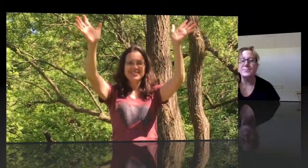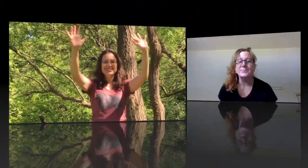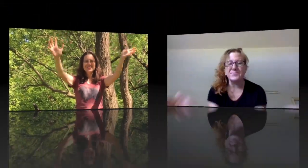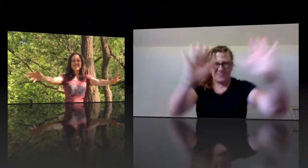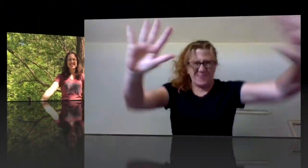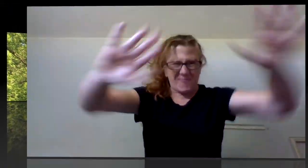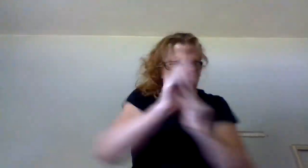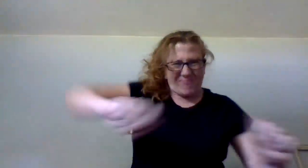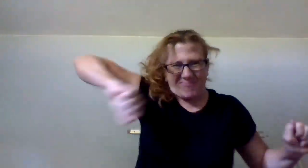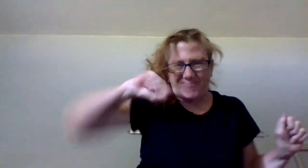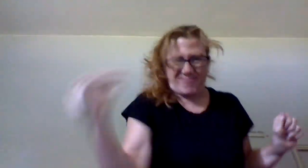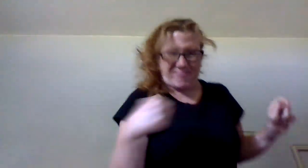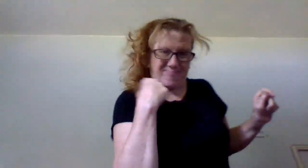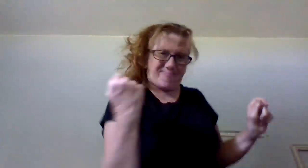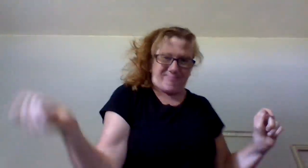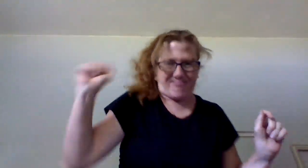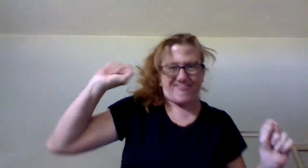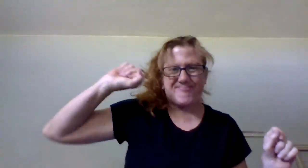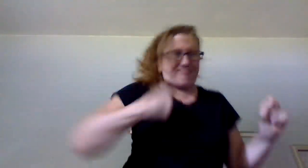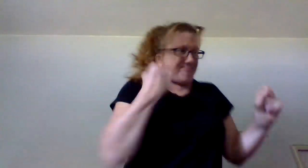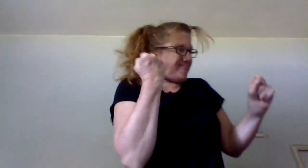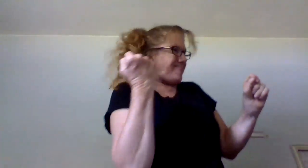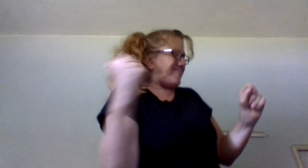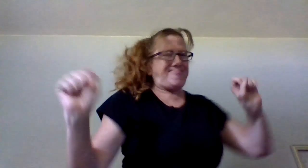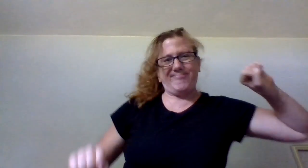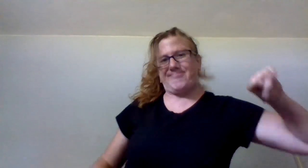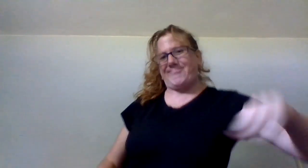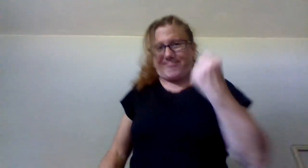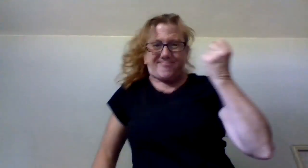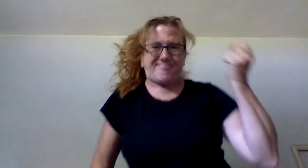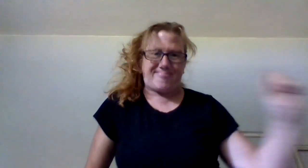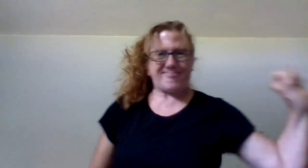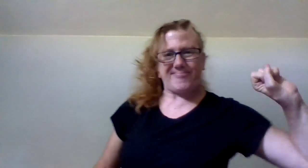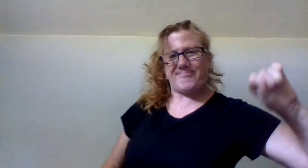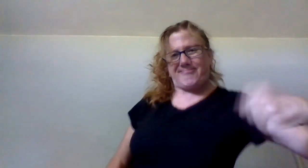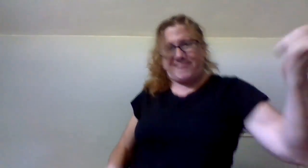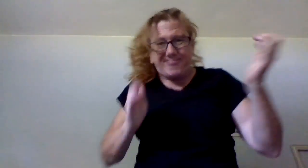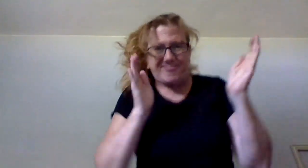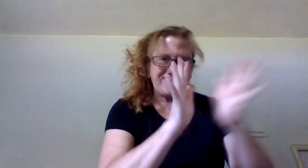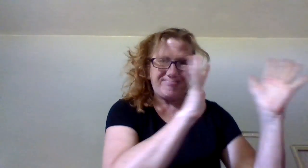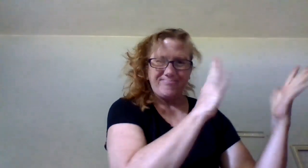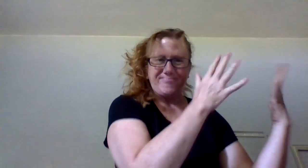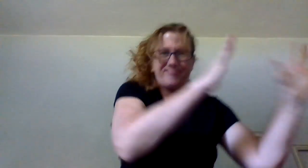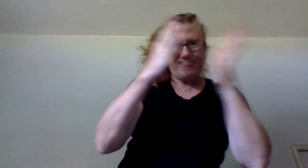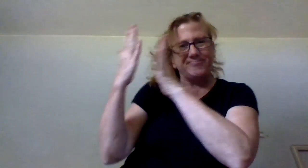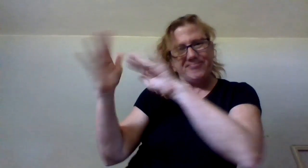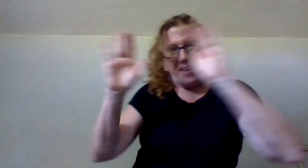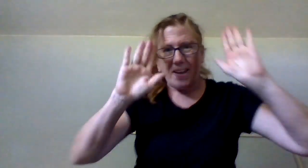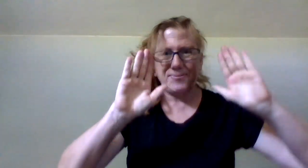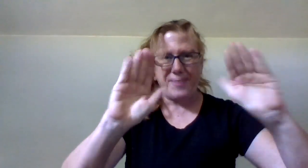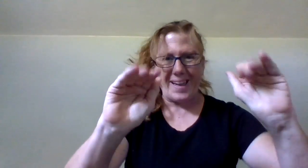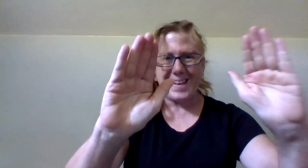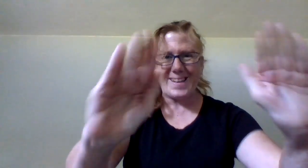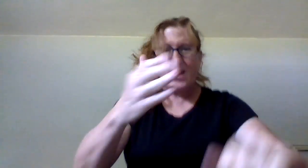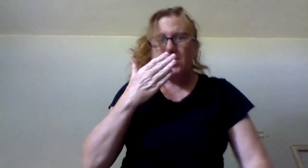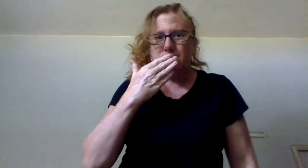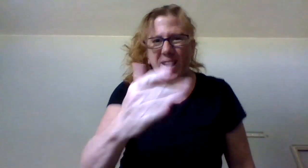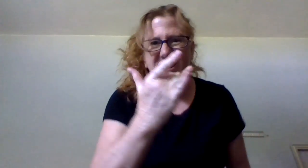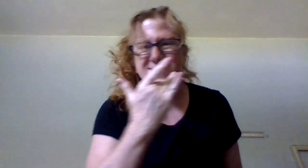Hey! Alright, alright. Wave hands, wave hands. Yeah! Buh-bye. Good luck!